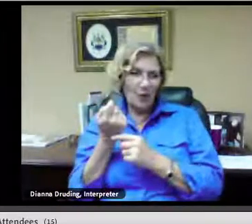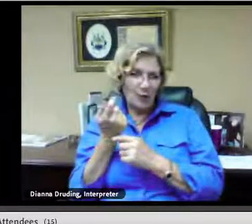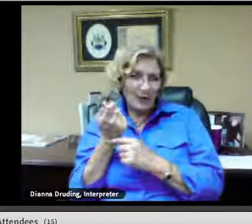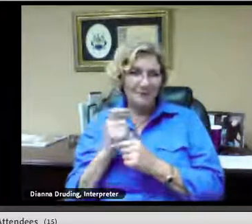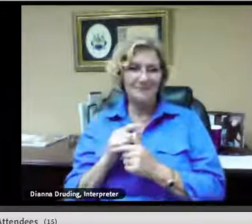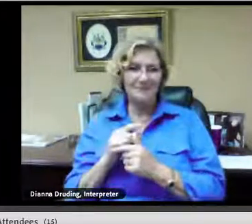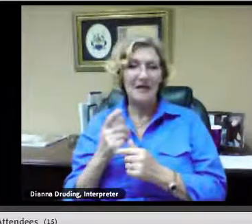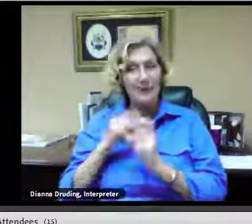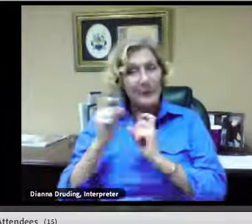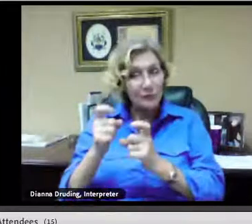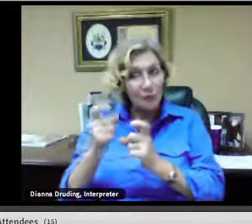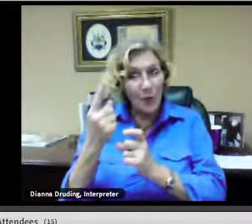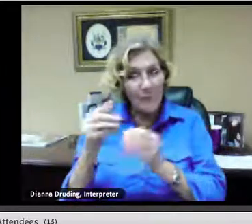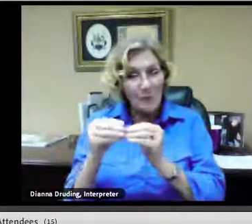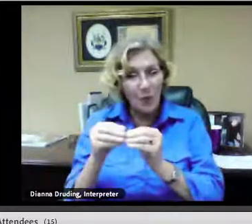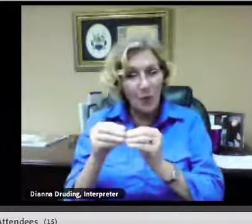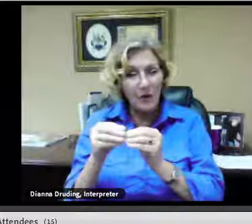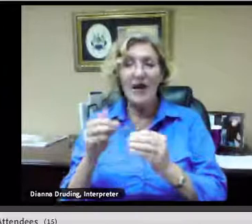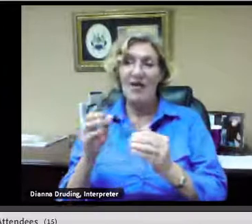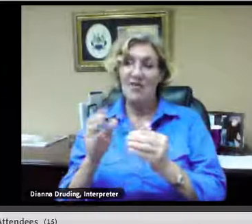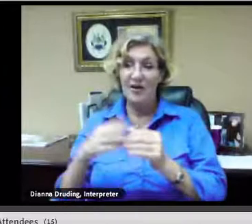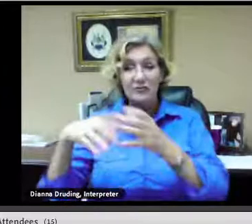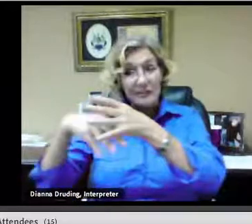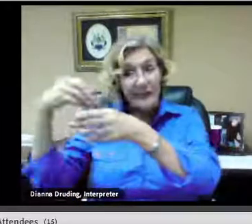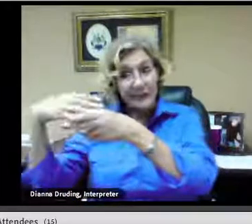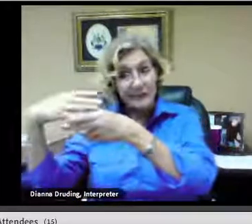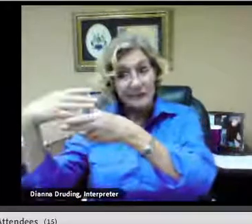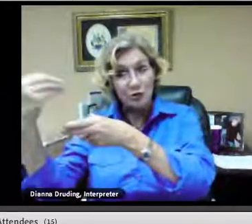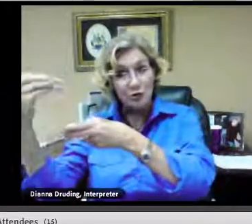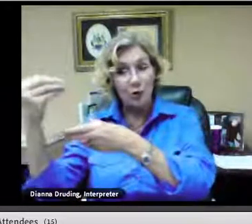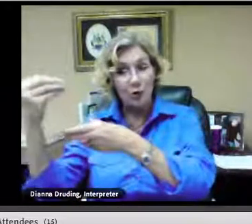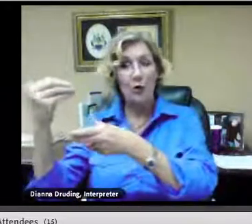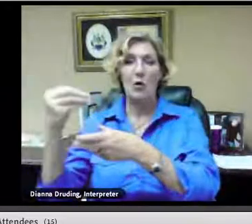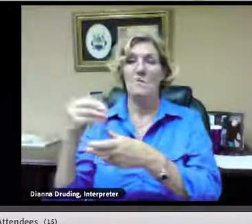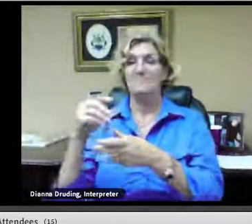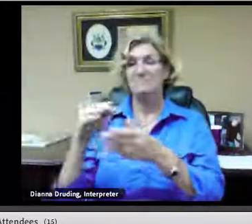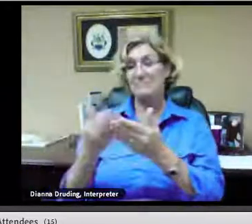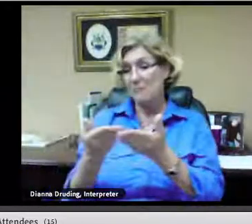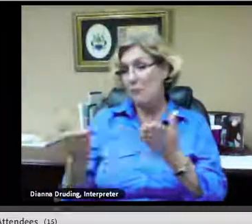There's an external component to disability,